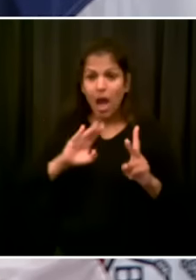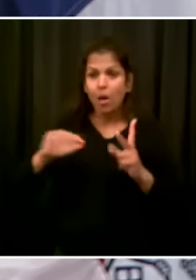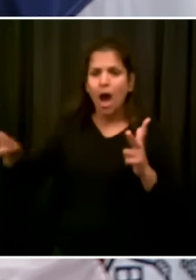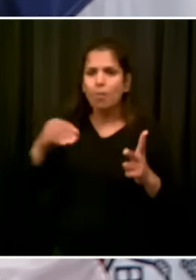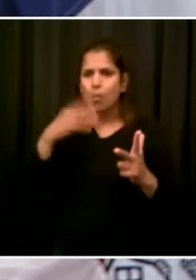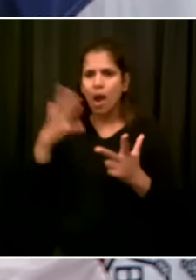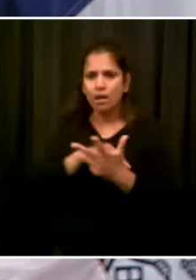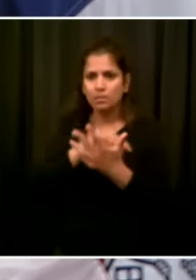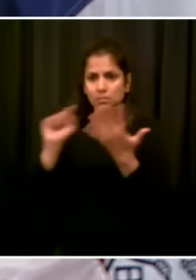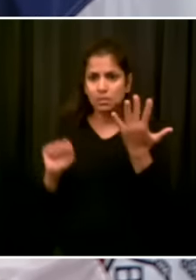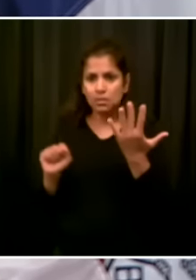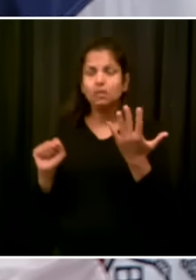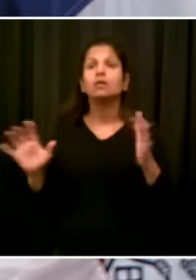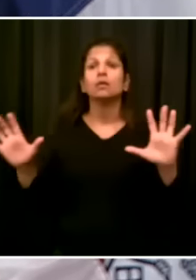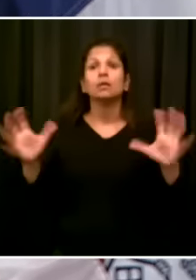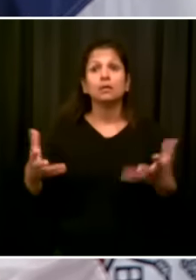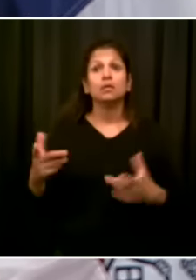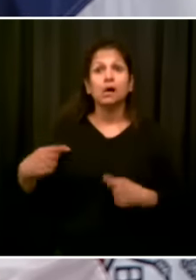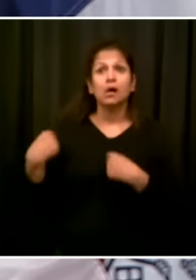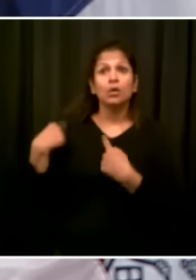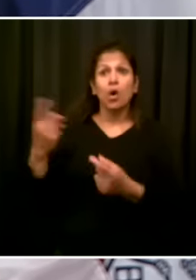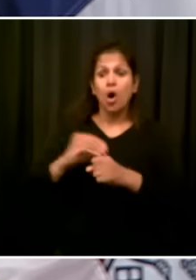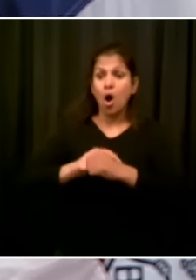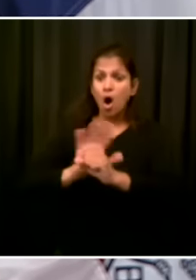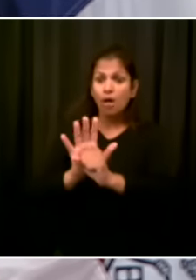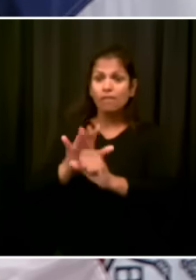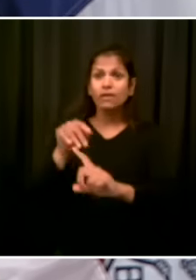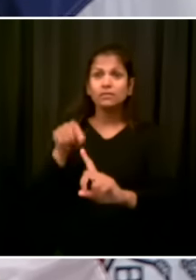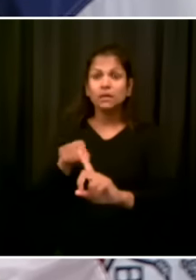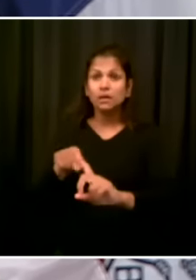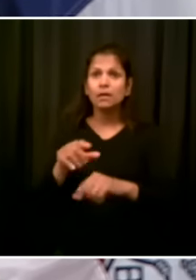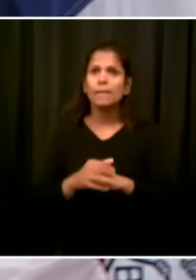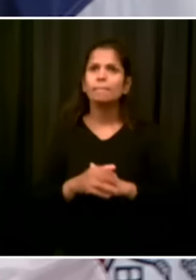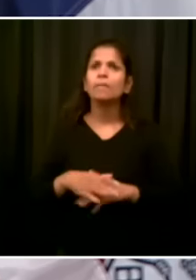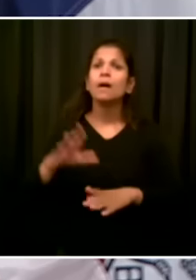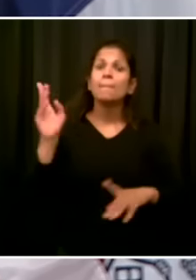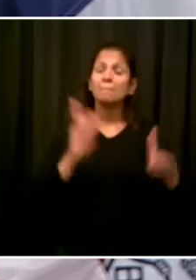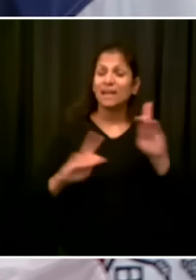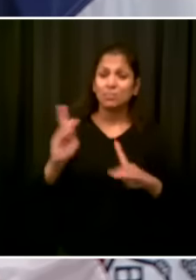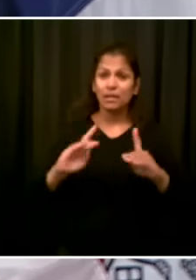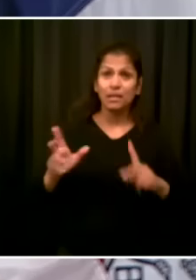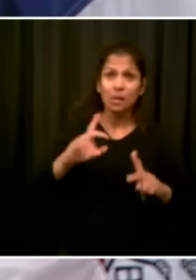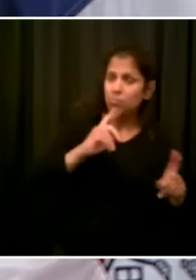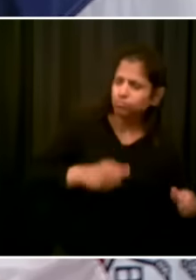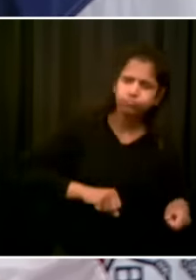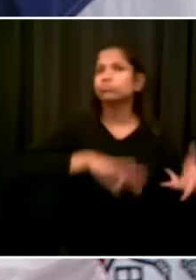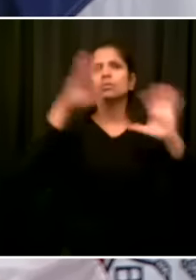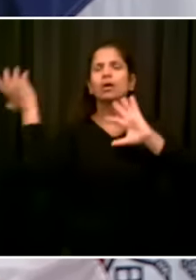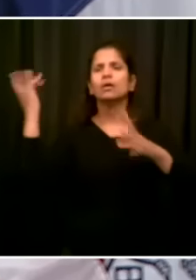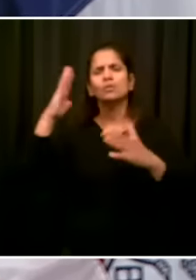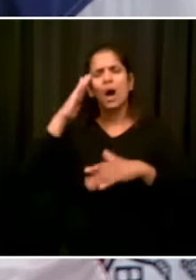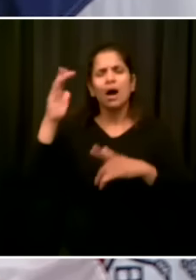ANYTHIG NLI KETHAT.